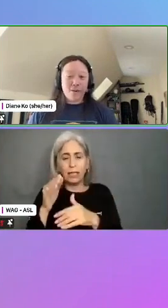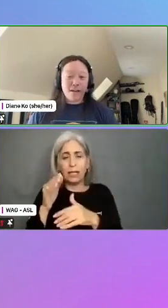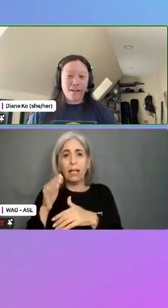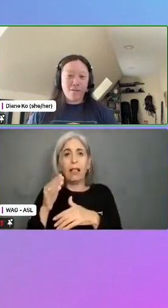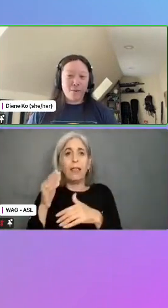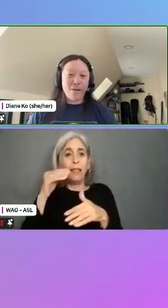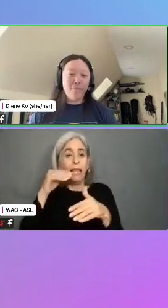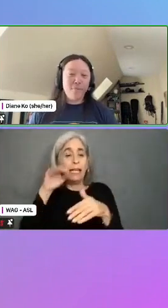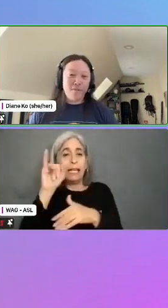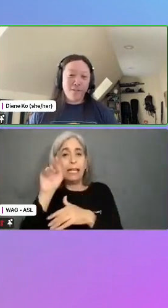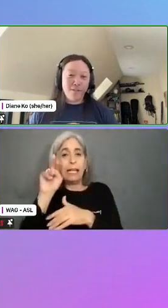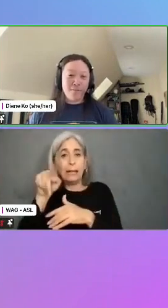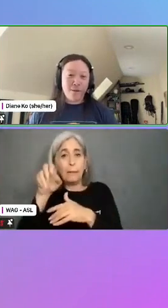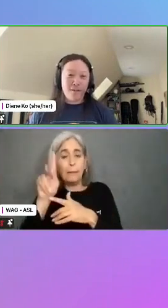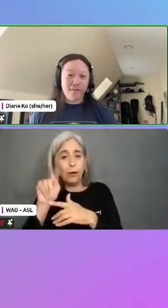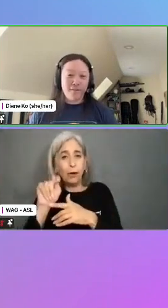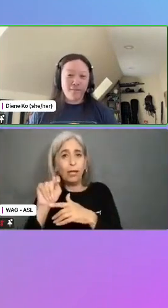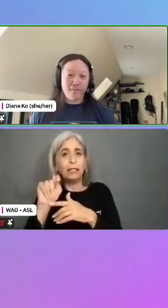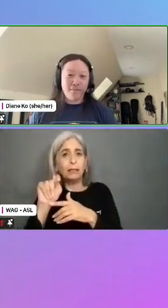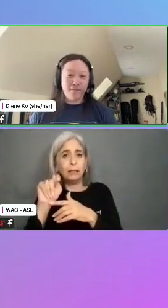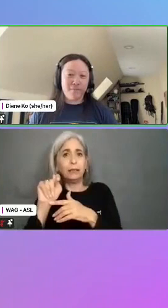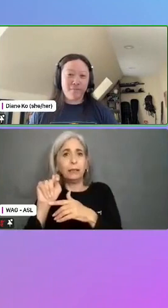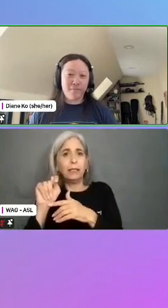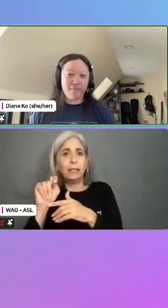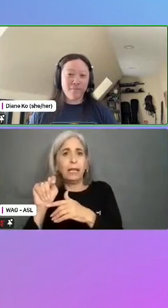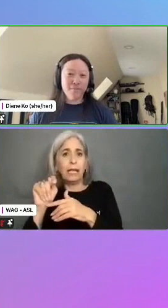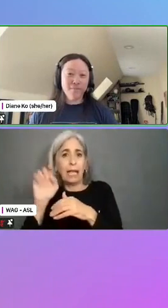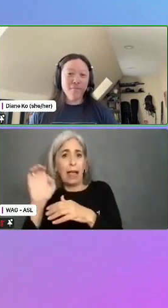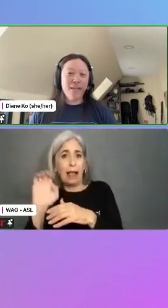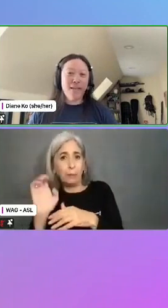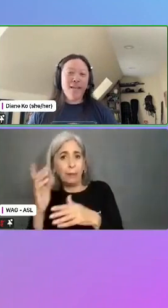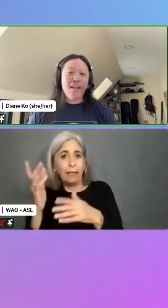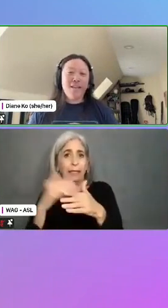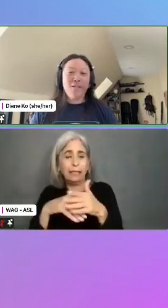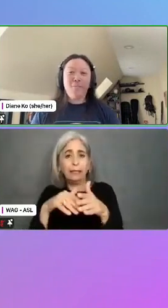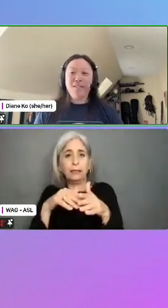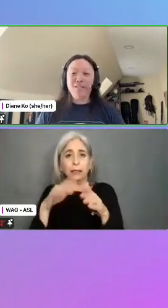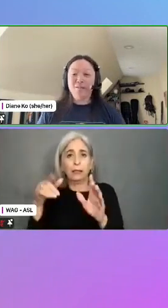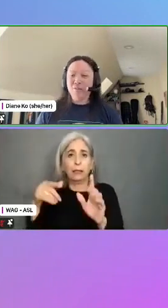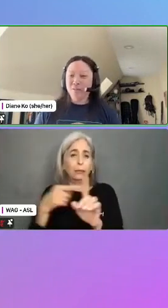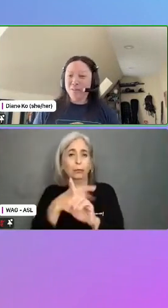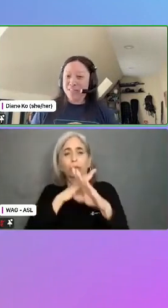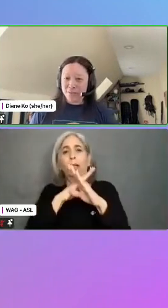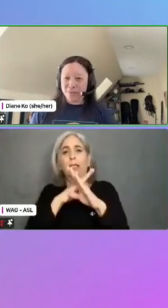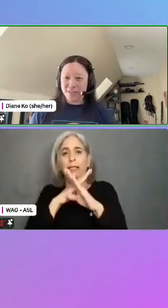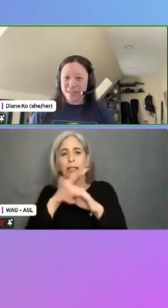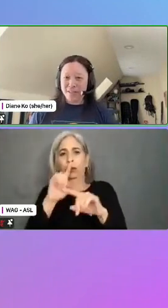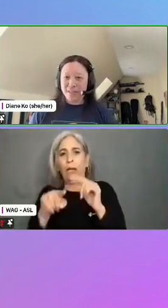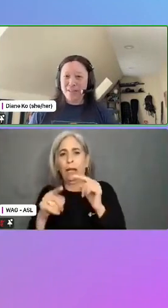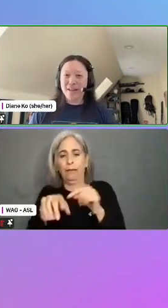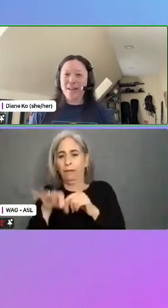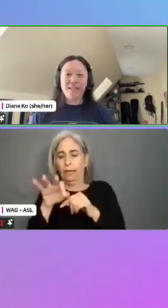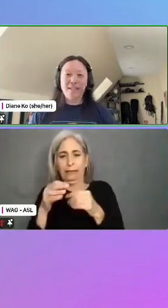and focus to it it. Let's talk about the error message case 1st and go back to our input field code. In our new design